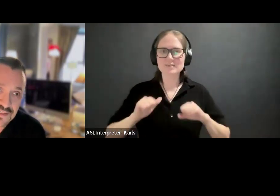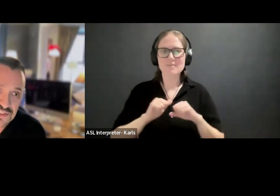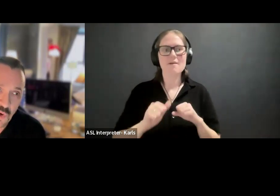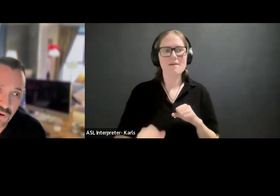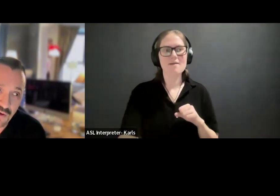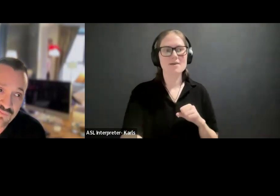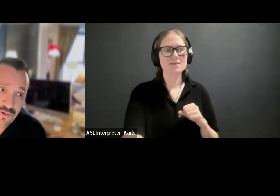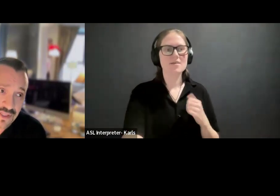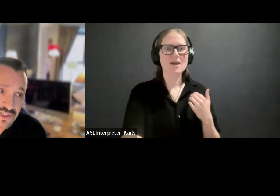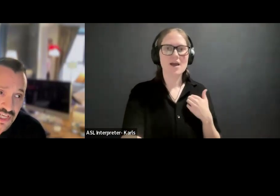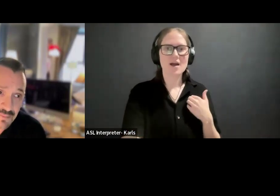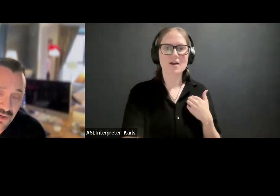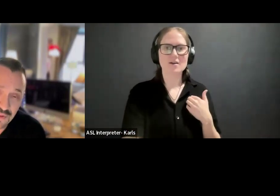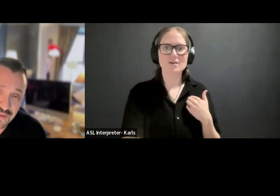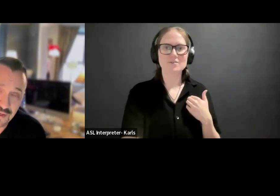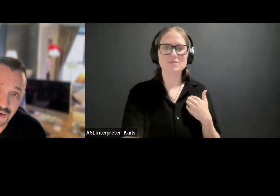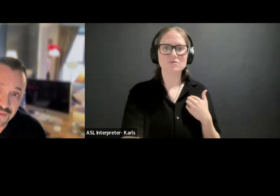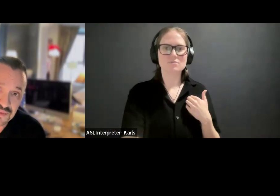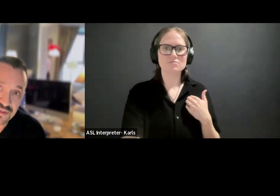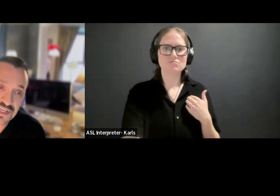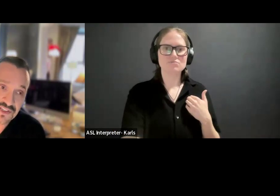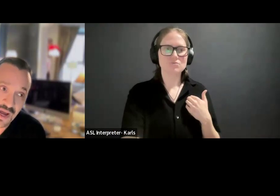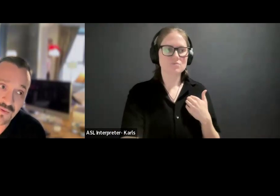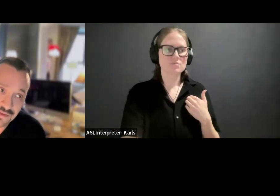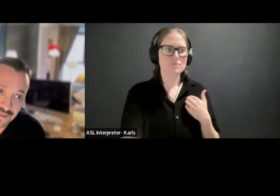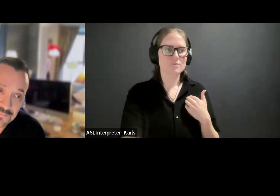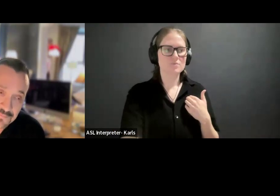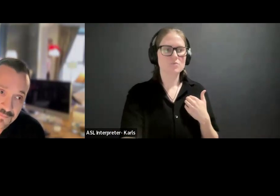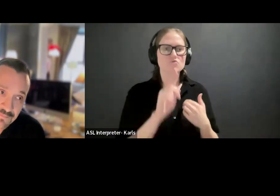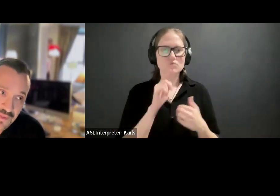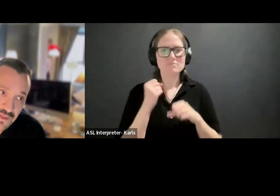that has so profoundly shaped how we think about the history of sexuality.